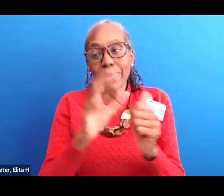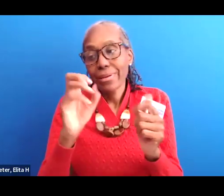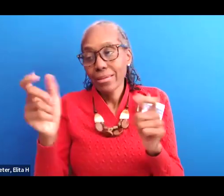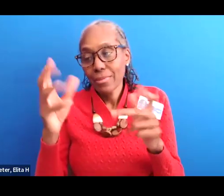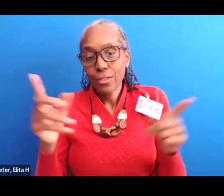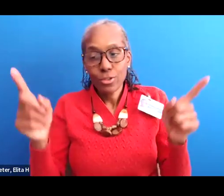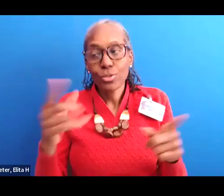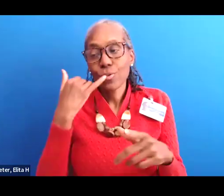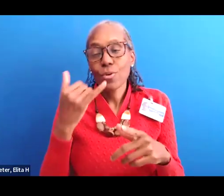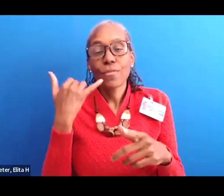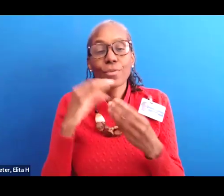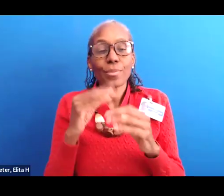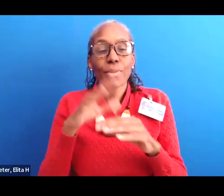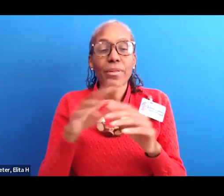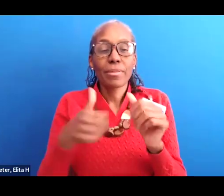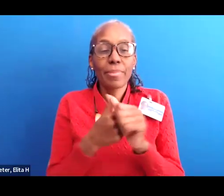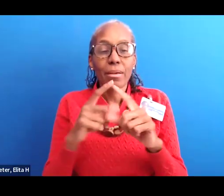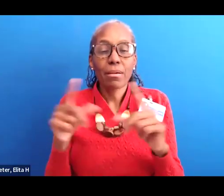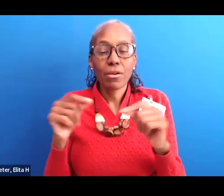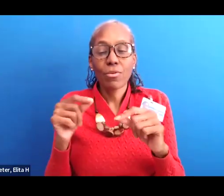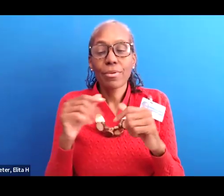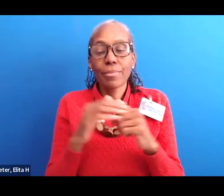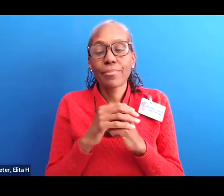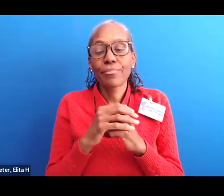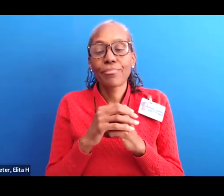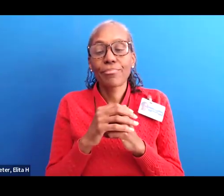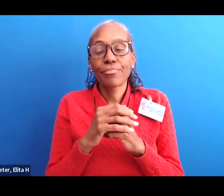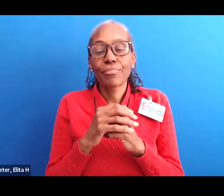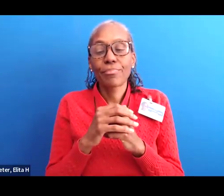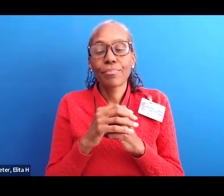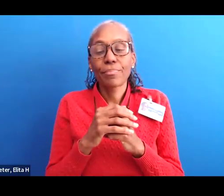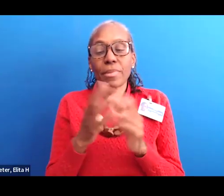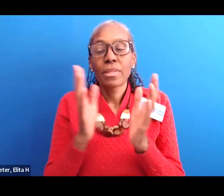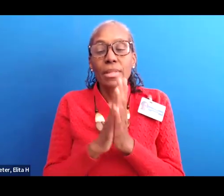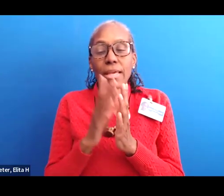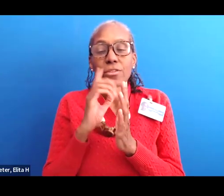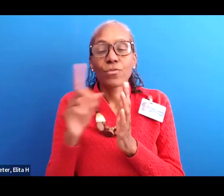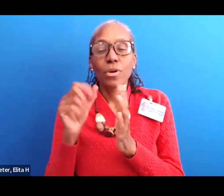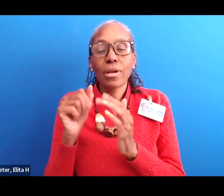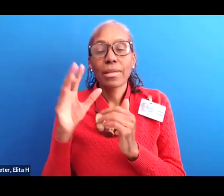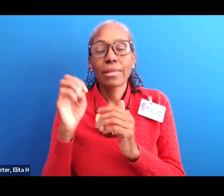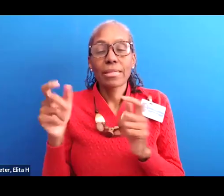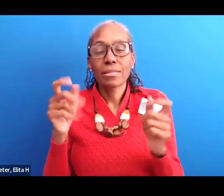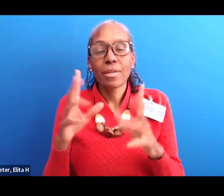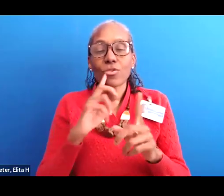Call the number on the back of your card and ask for a case manager to be assigned to you.